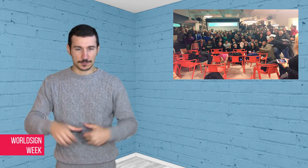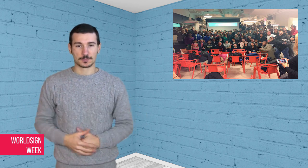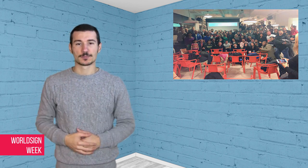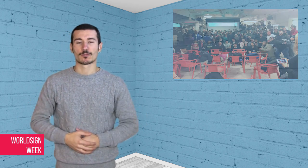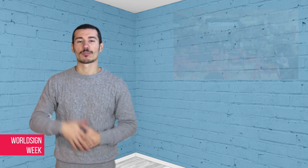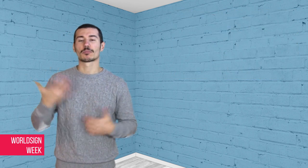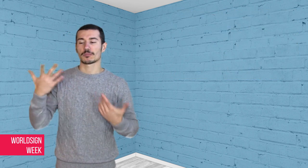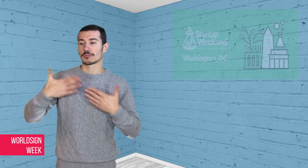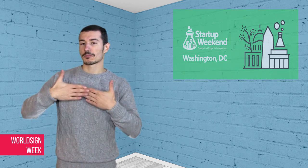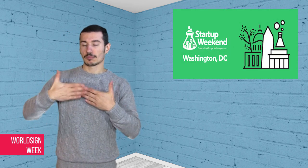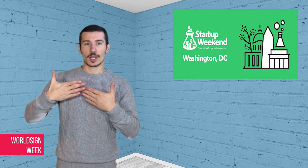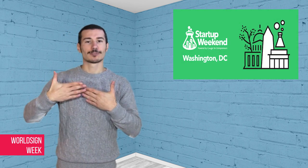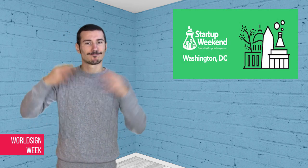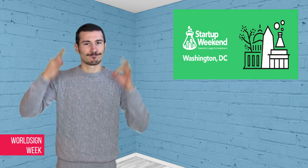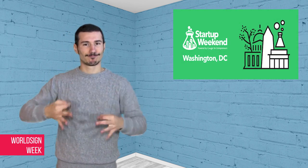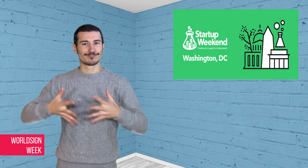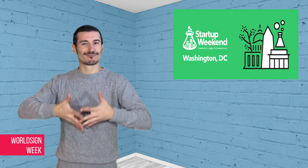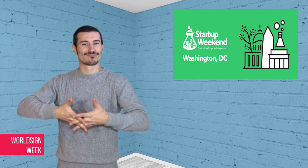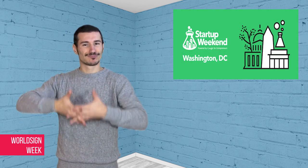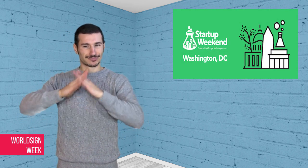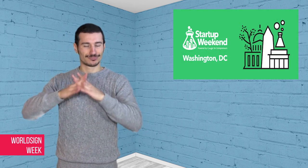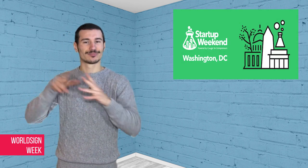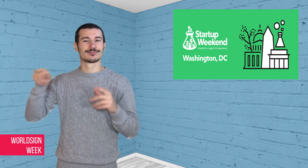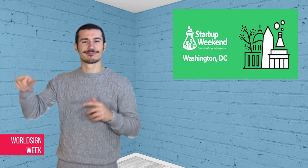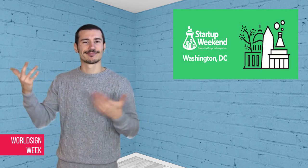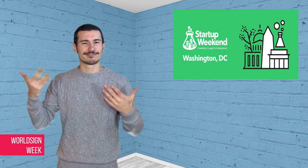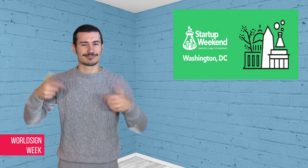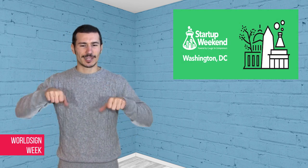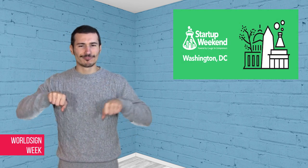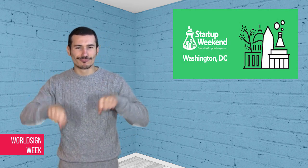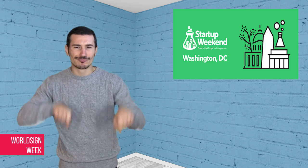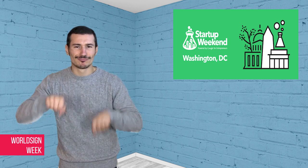They ended up going with a mobile bicycle coffee cart.